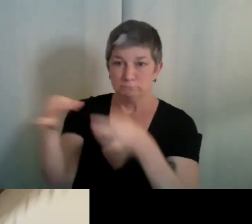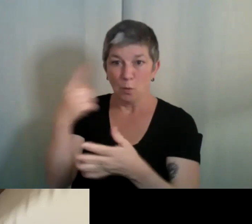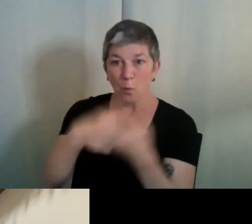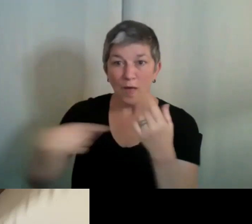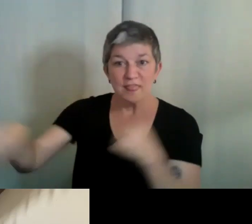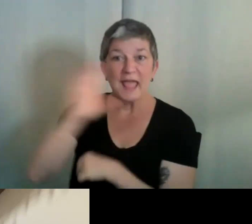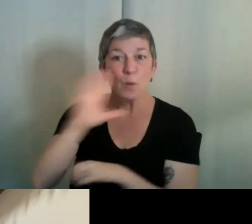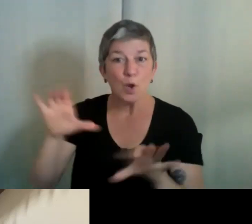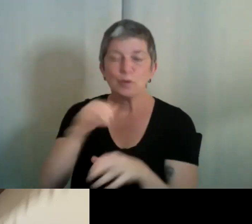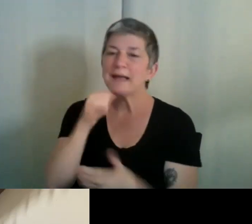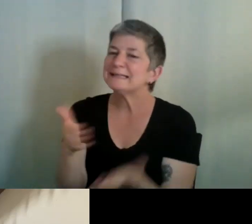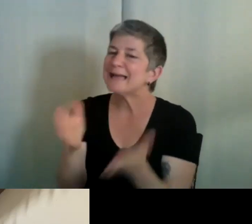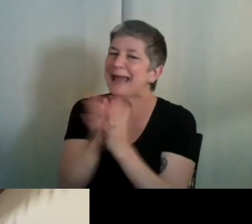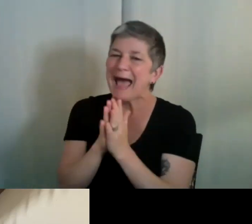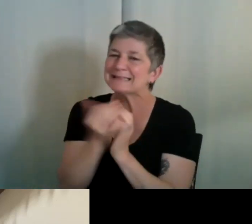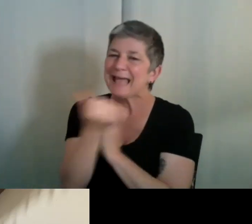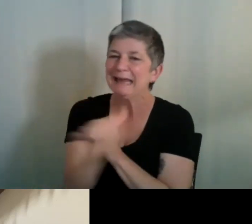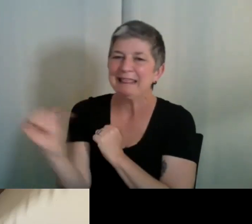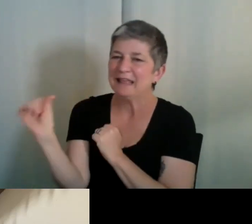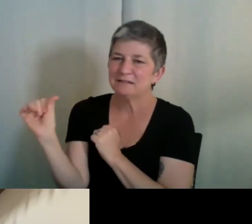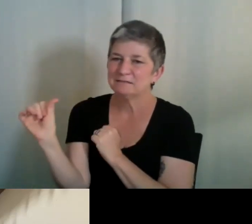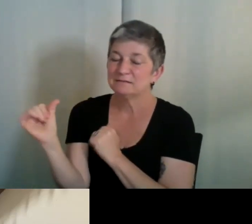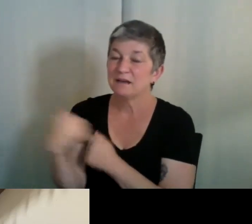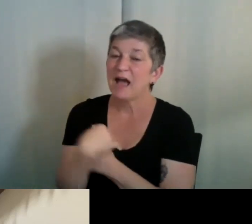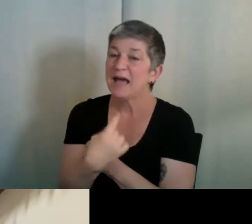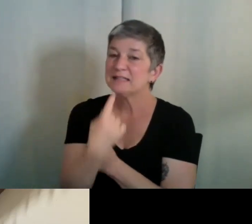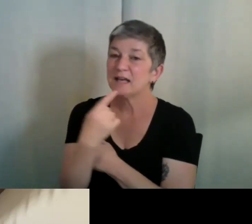did not ask any questions, I said, You have not done a